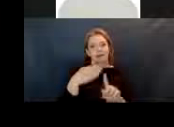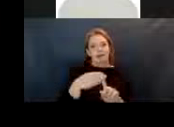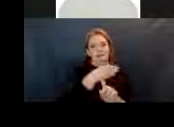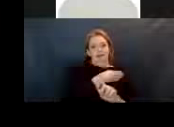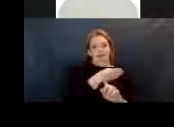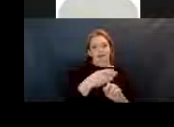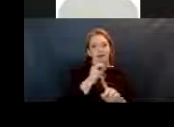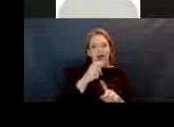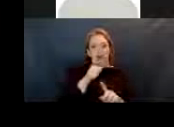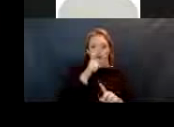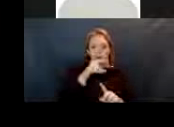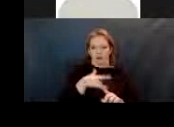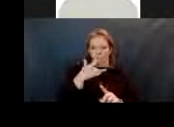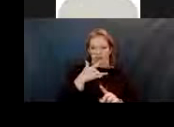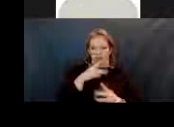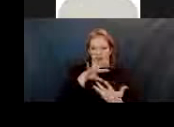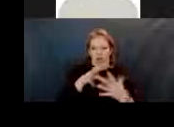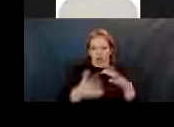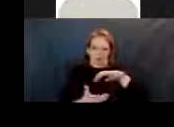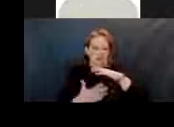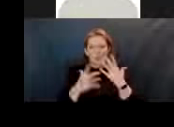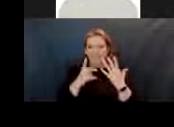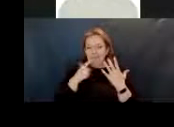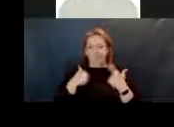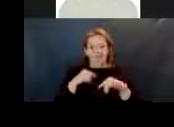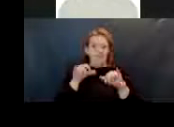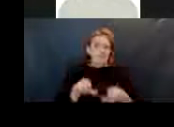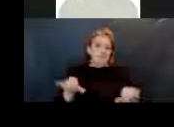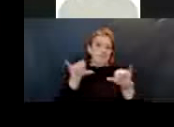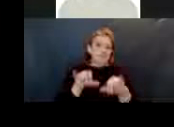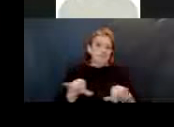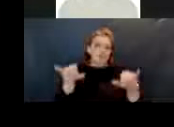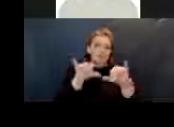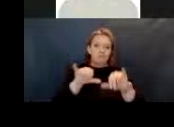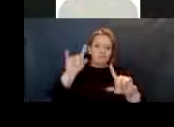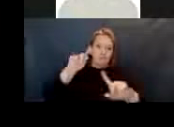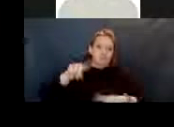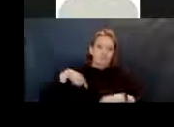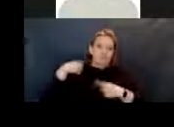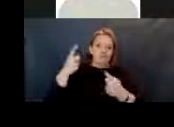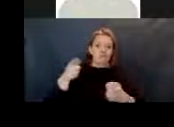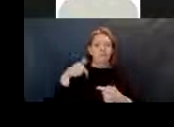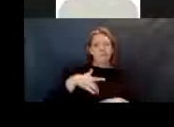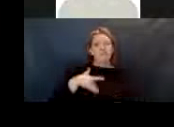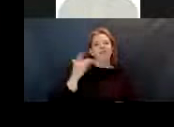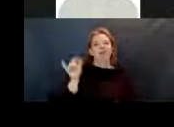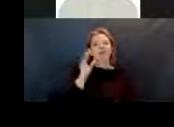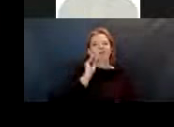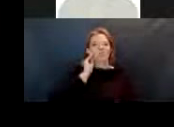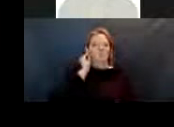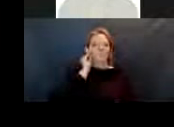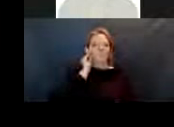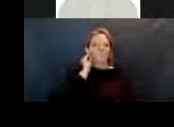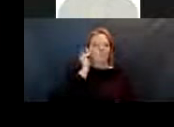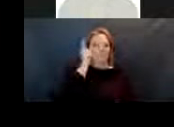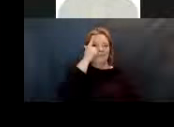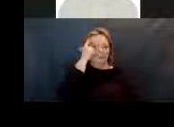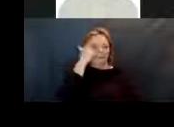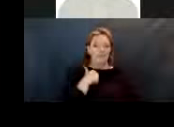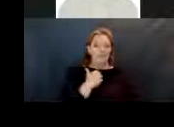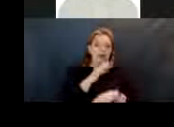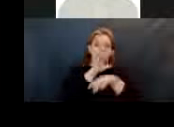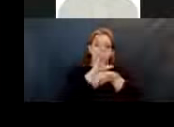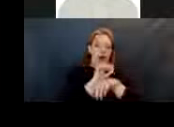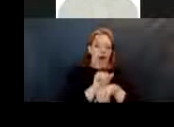it feels familiar, it feels as if I was home and visiting the same animals that I would